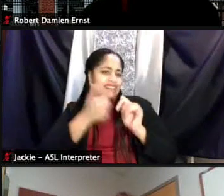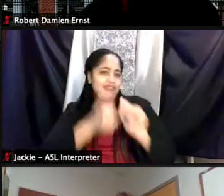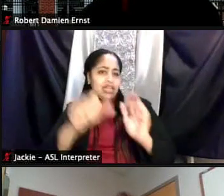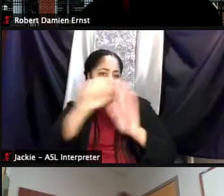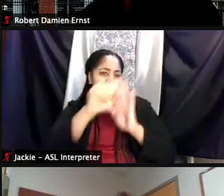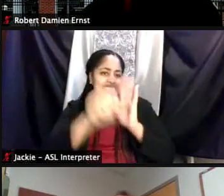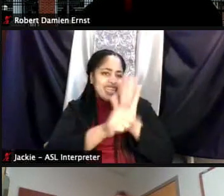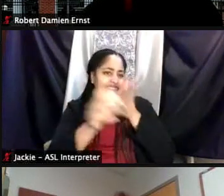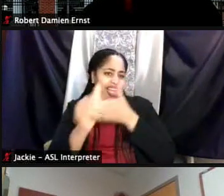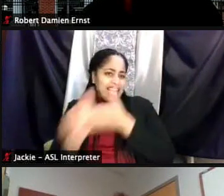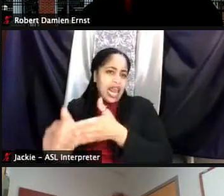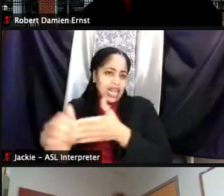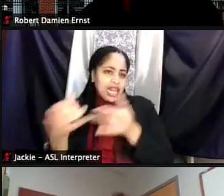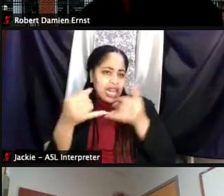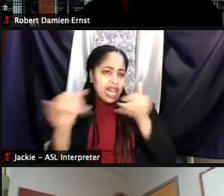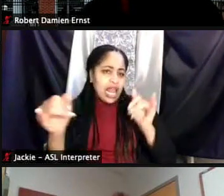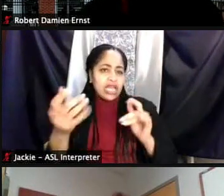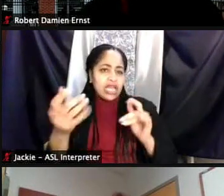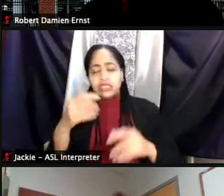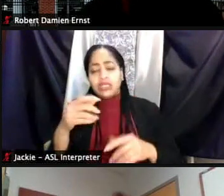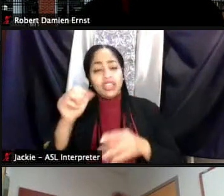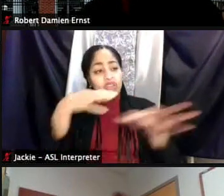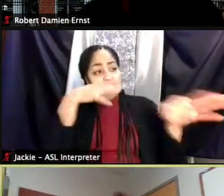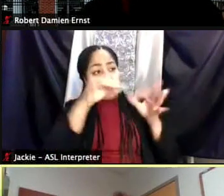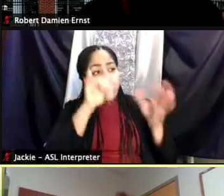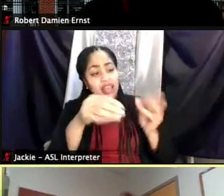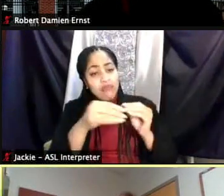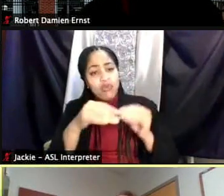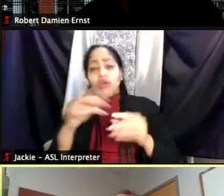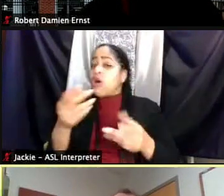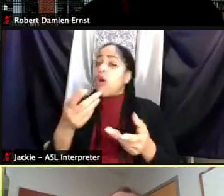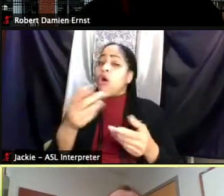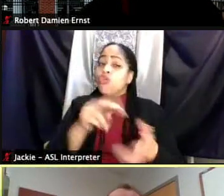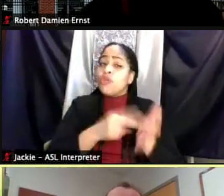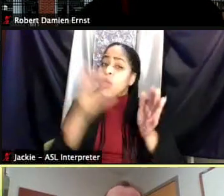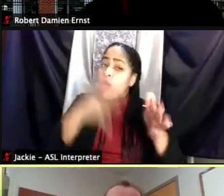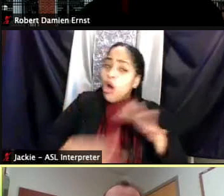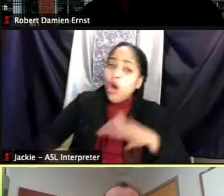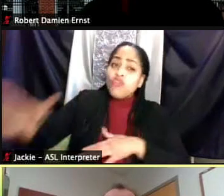But can you talk about that a little bit? You mean overall prioritization of vaccine-